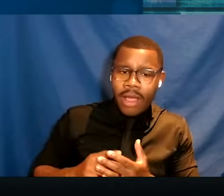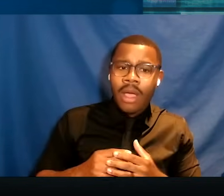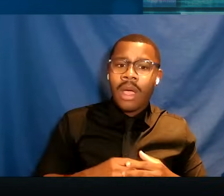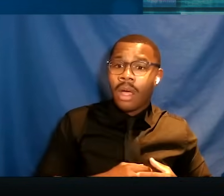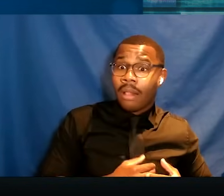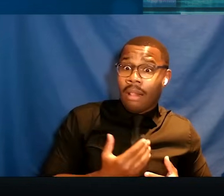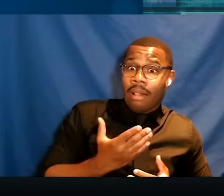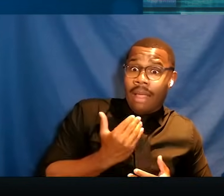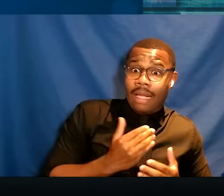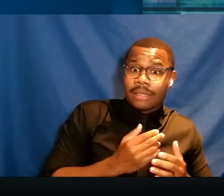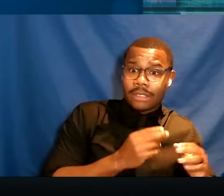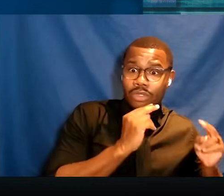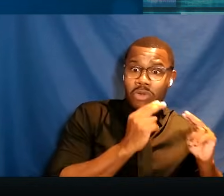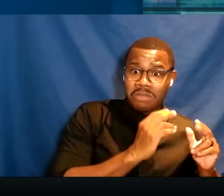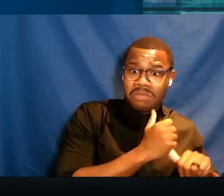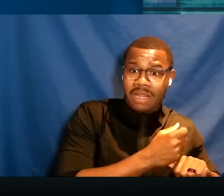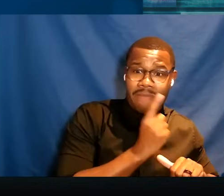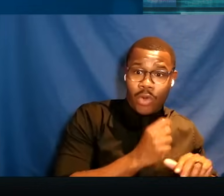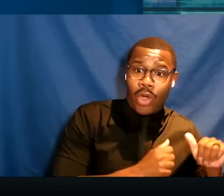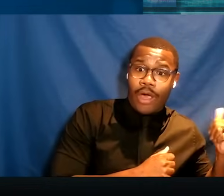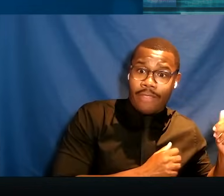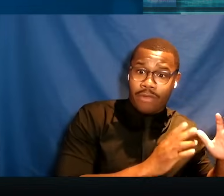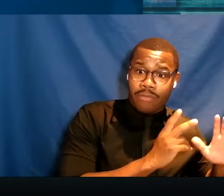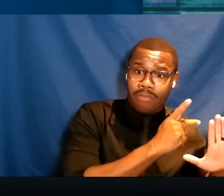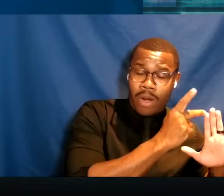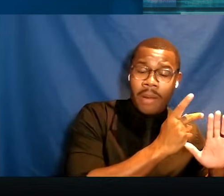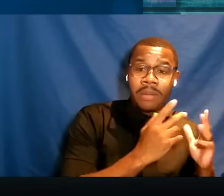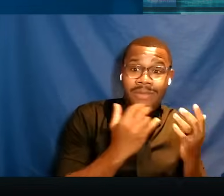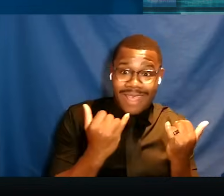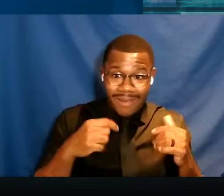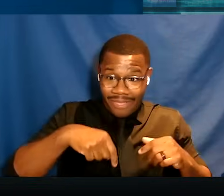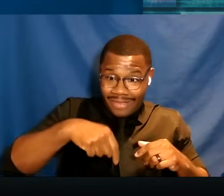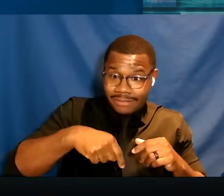and now we'll have it in this contract. And I think it gives us an opportunity to really,